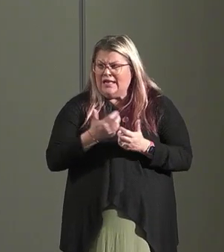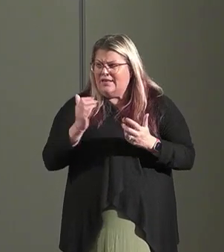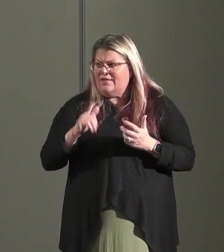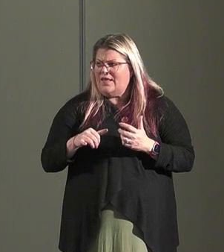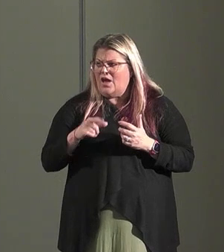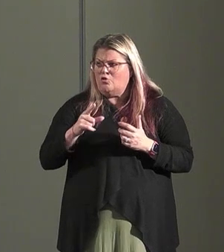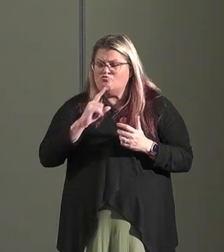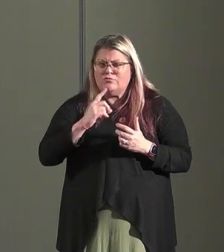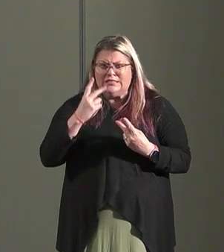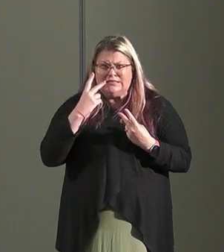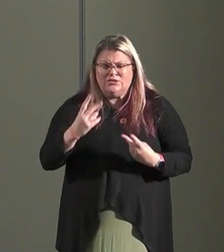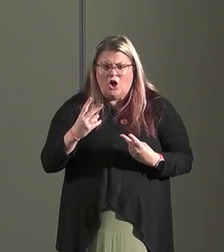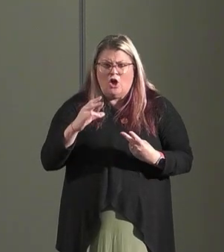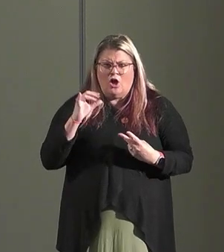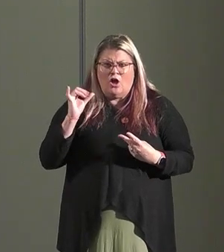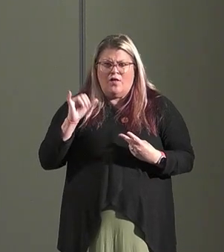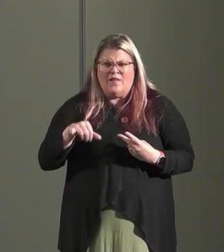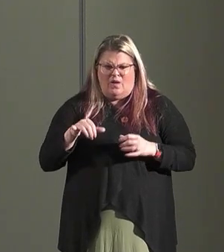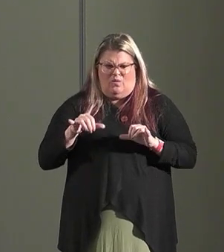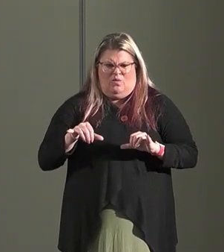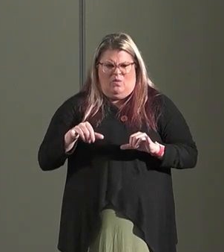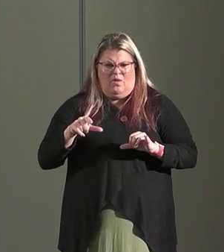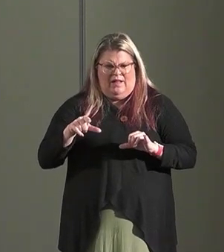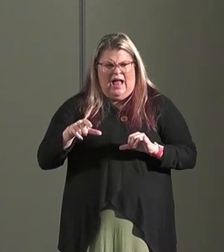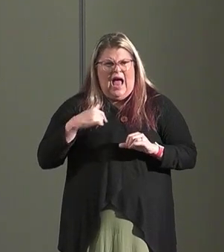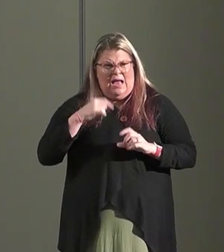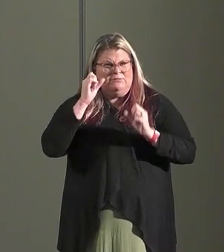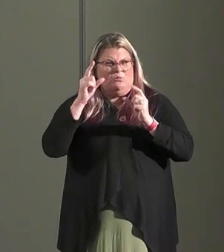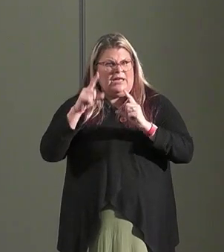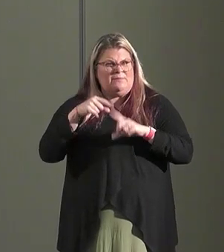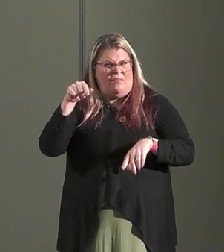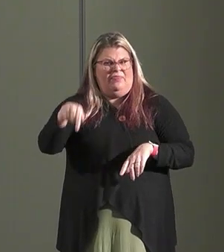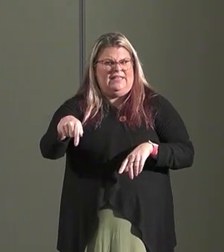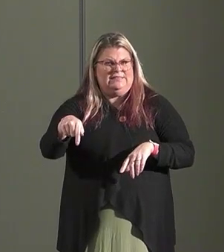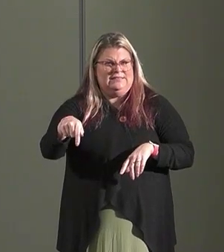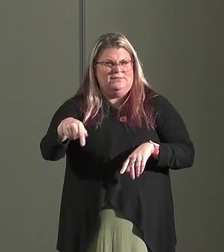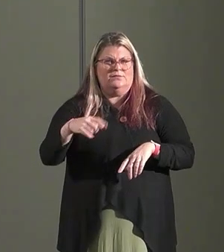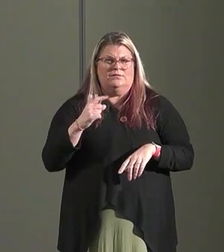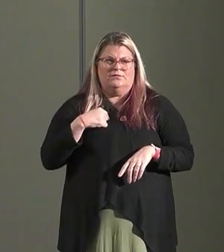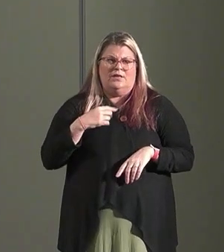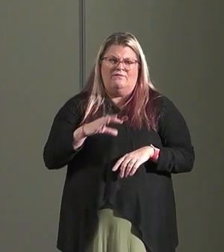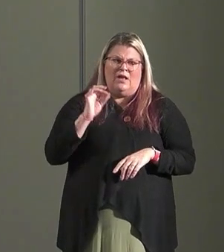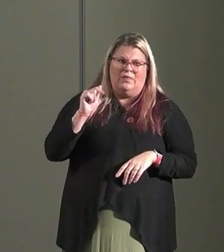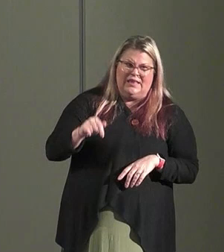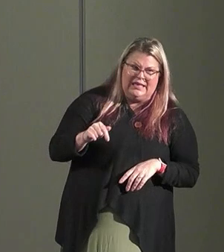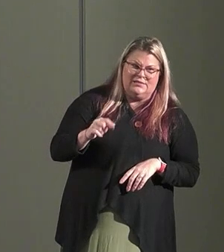saw this is -- this surprises me. I thought this or I think everyone in the industry thinks that